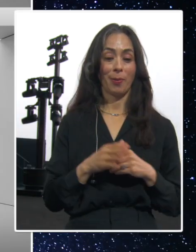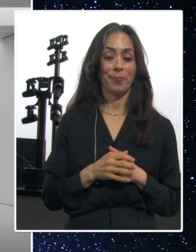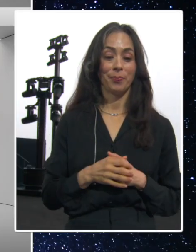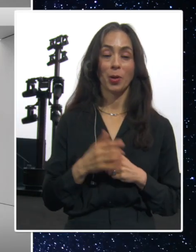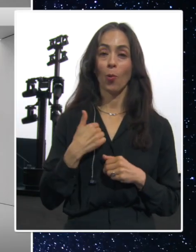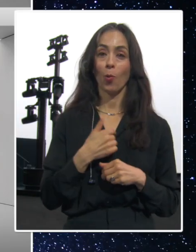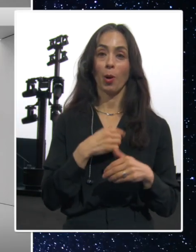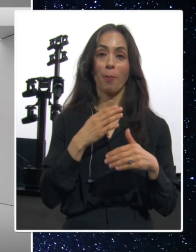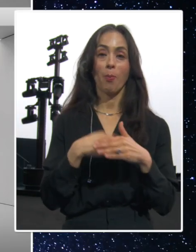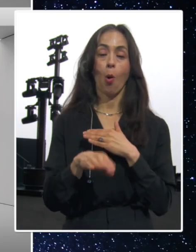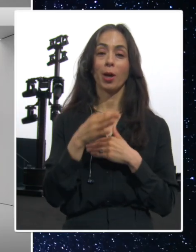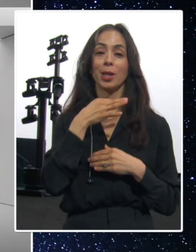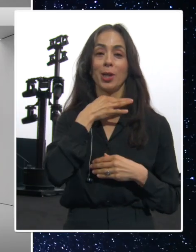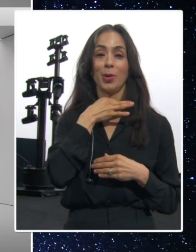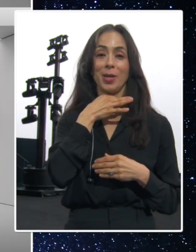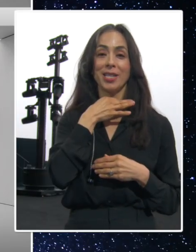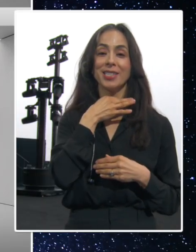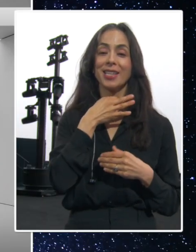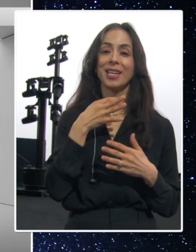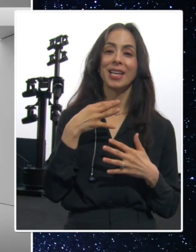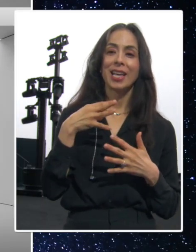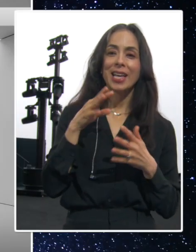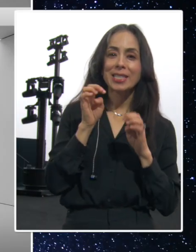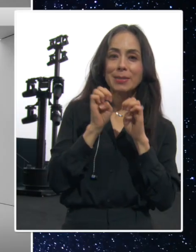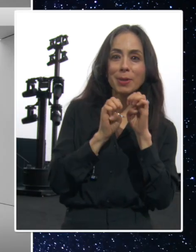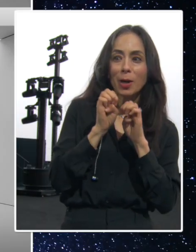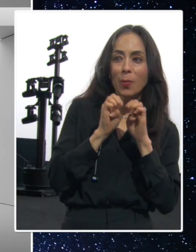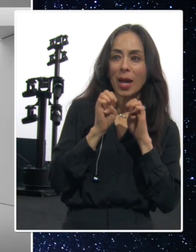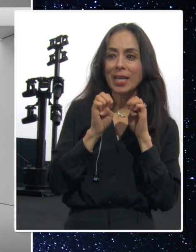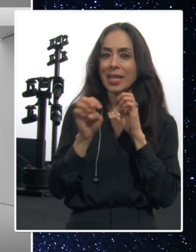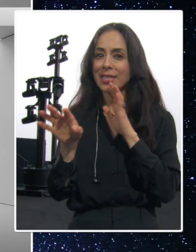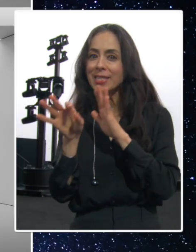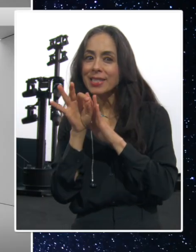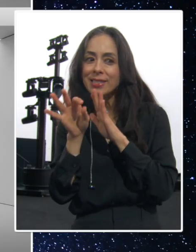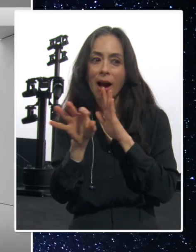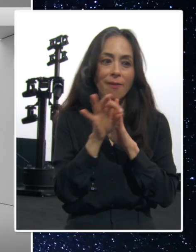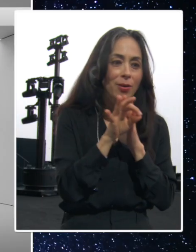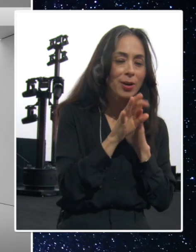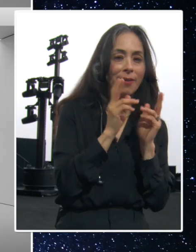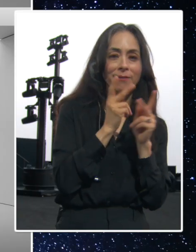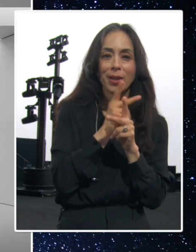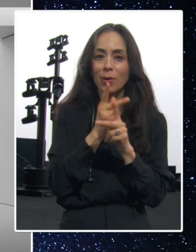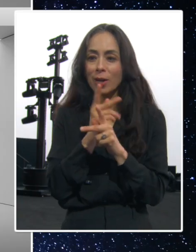We're born curious, experimenting, discovering, figuring things out.